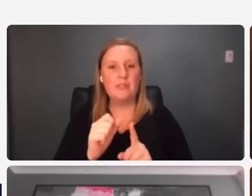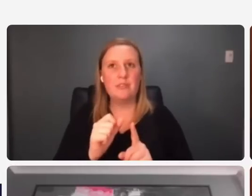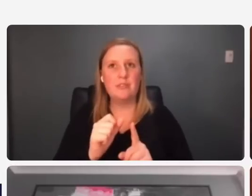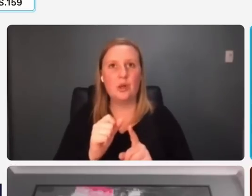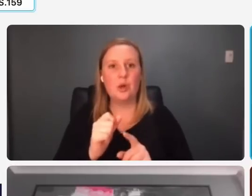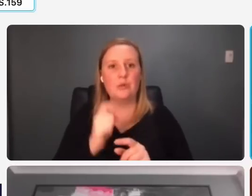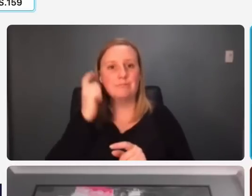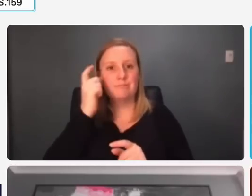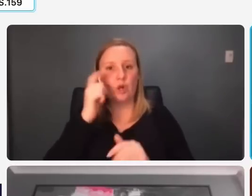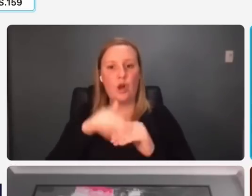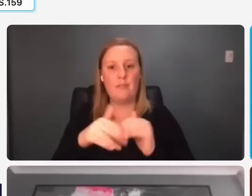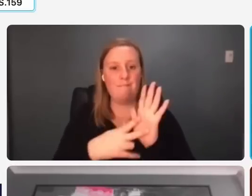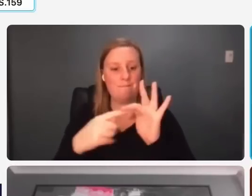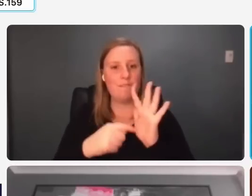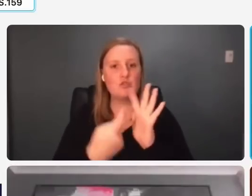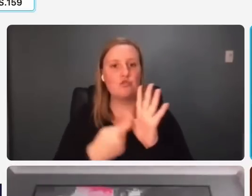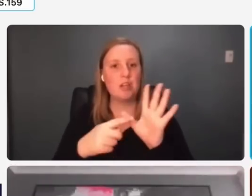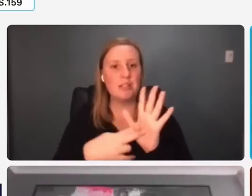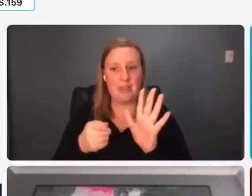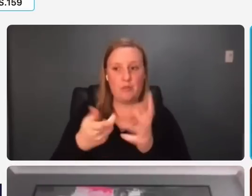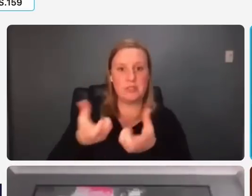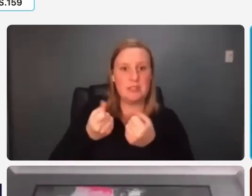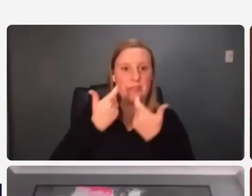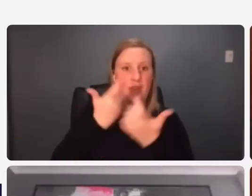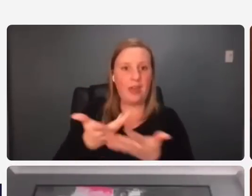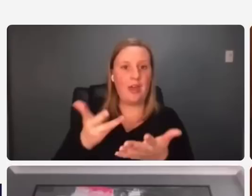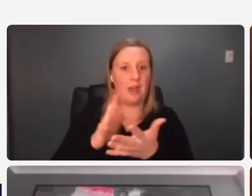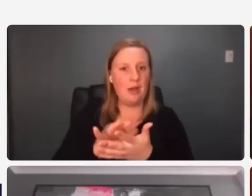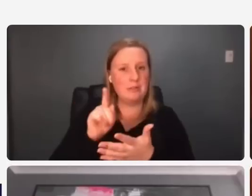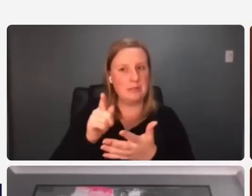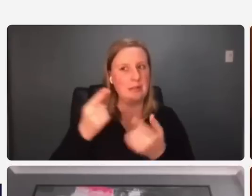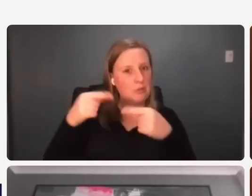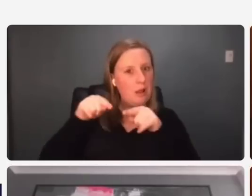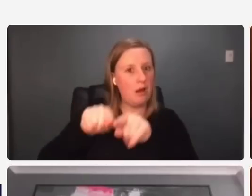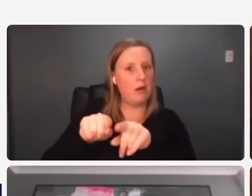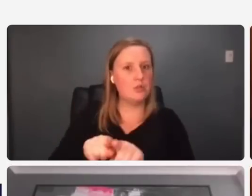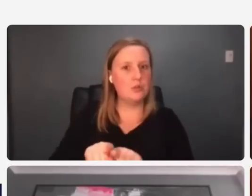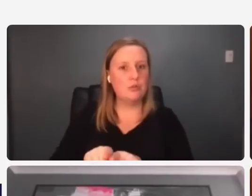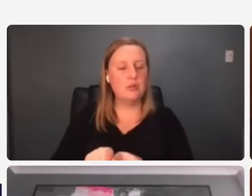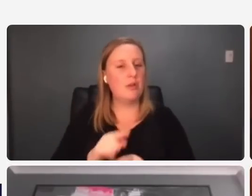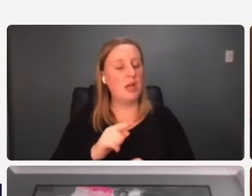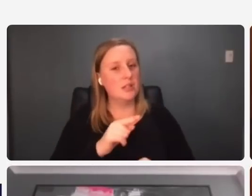very mindful of getting that alignment there. But in terms of primary care, no that's not on our